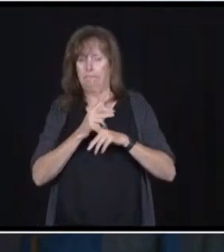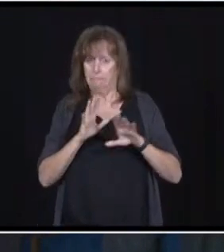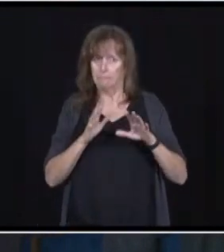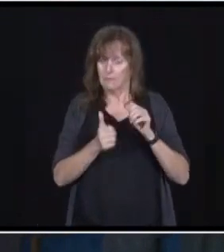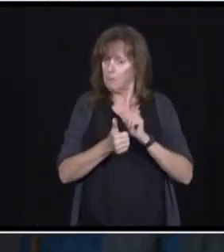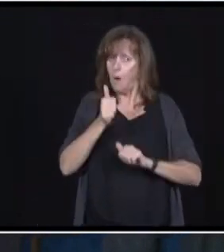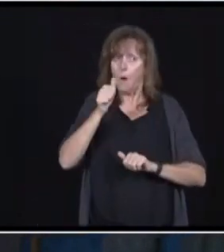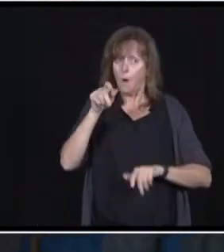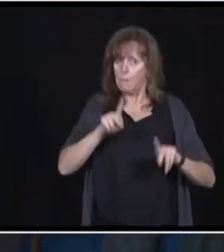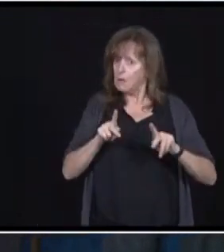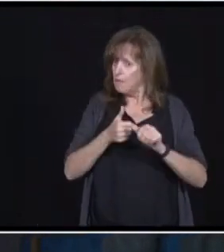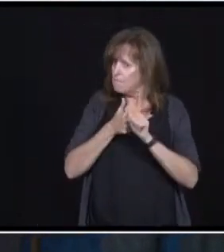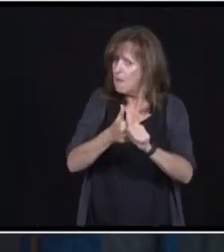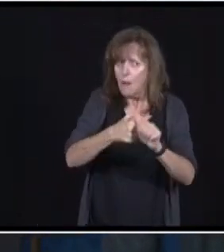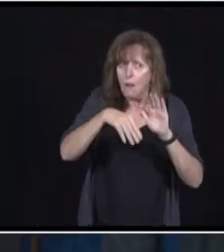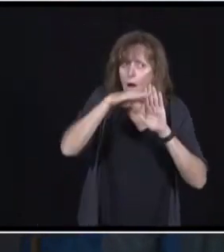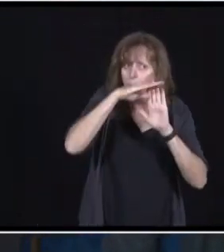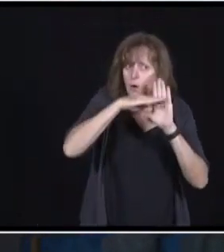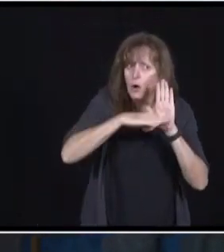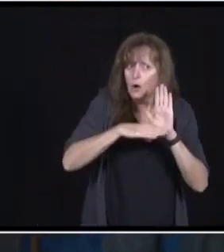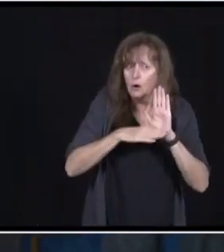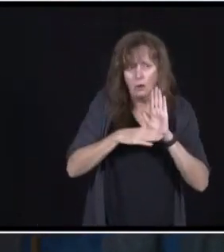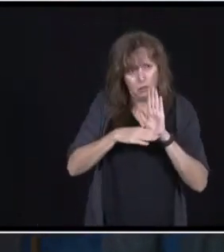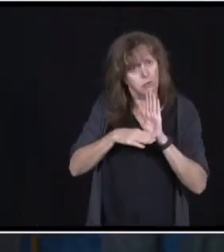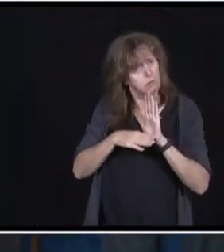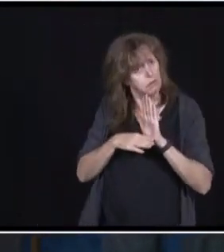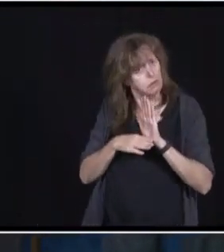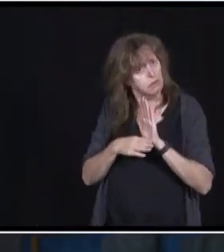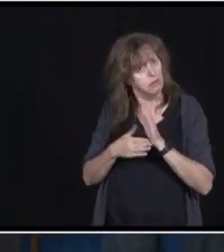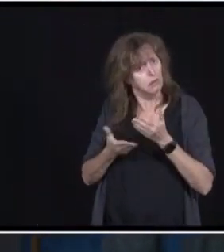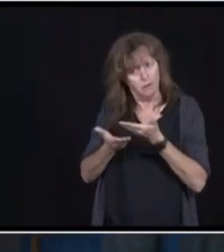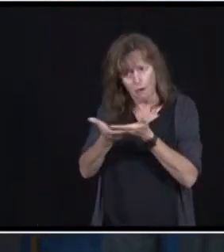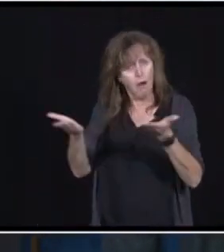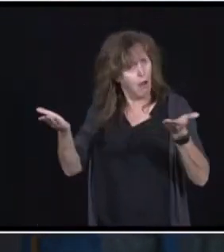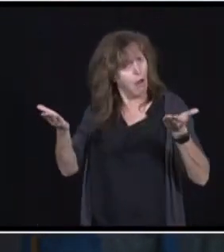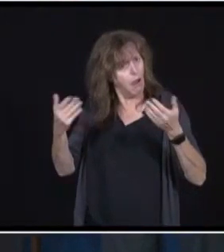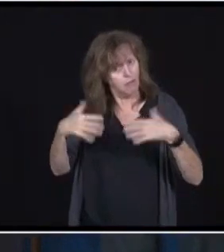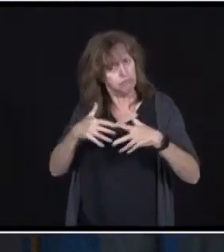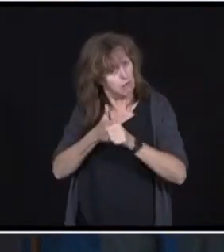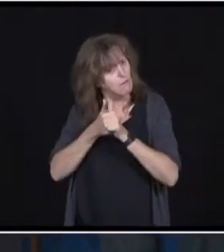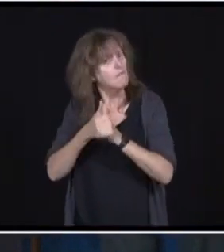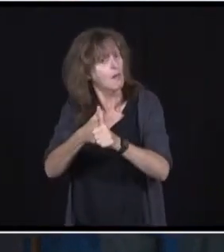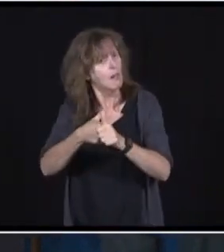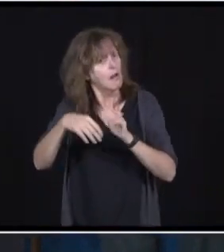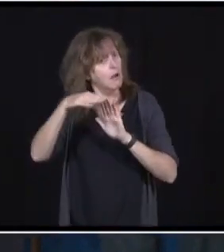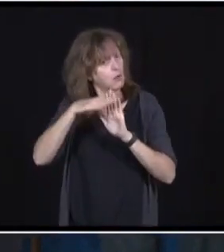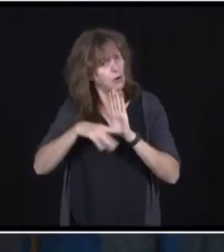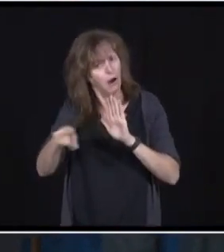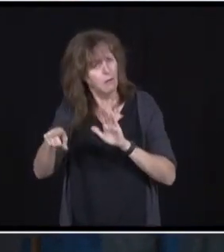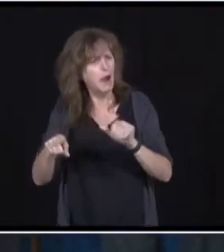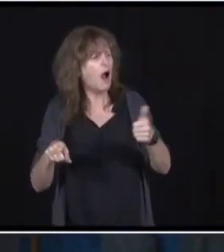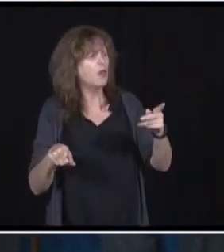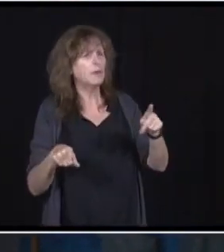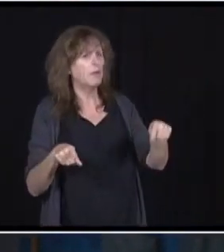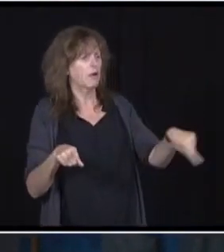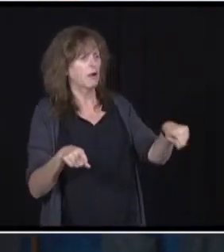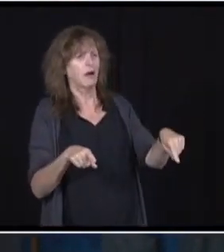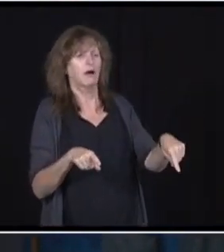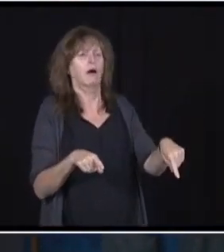And I just hope that the courts follow through with the fines. It sends a message to anybody out there who wants to be